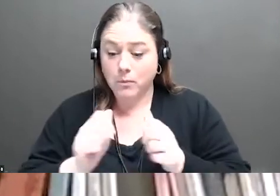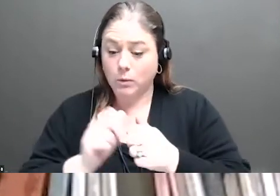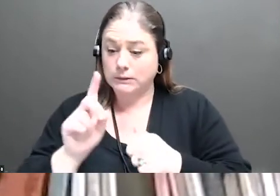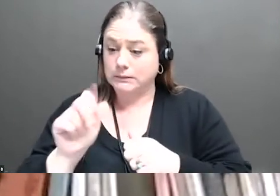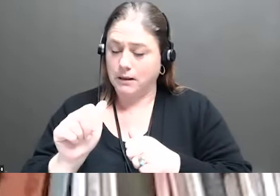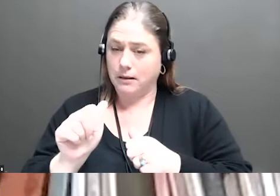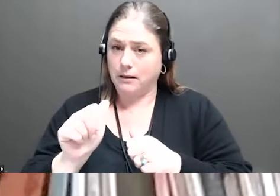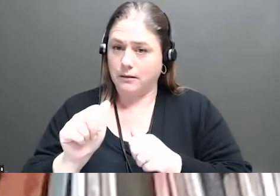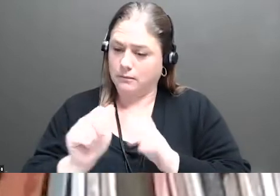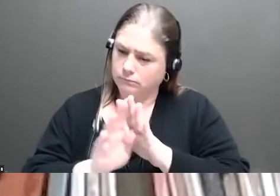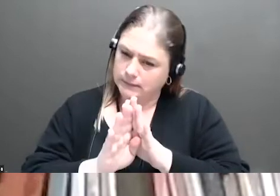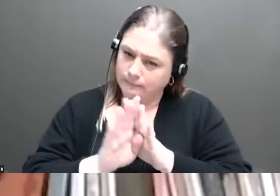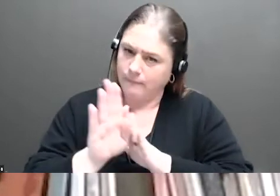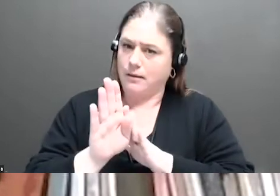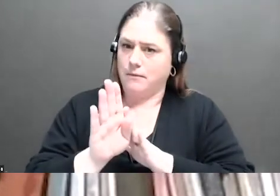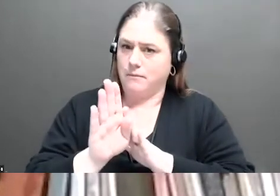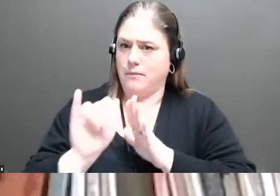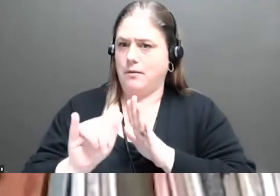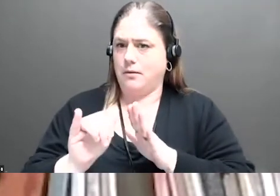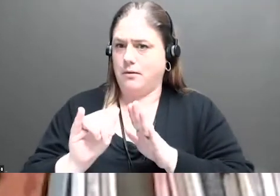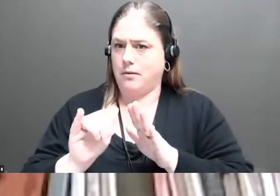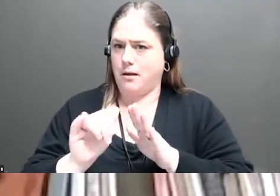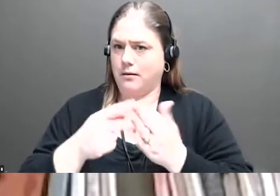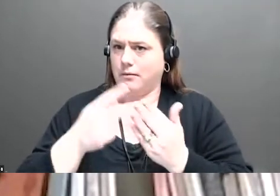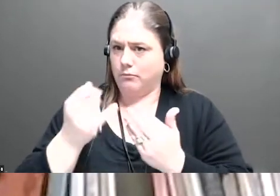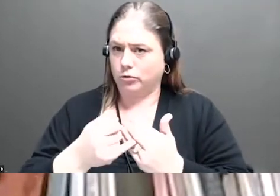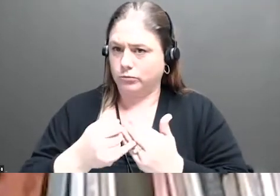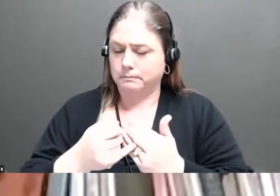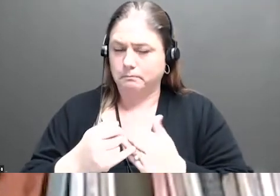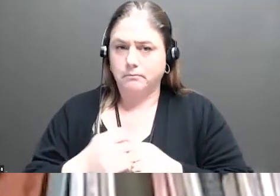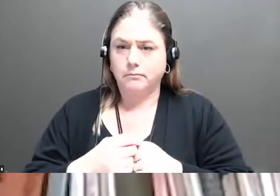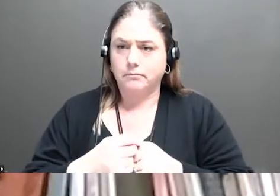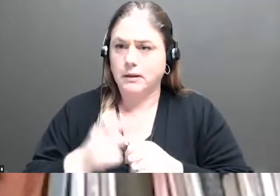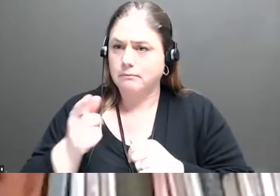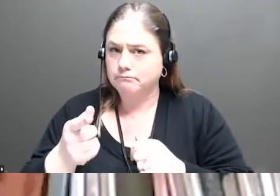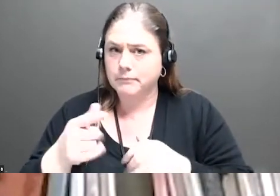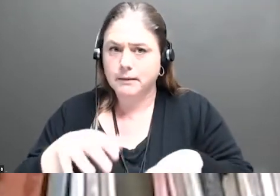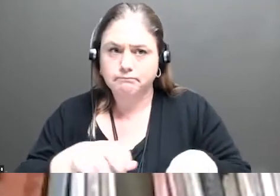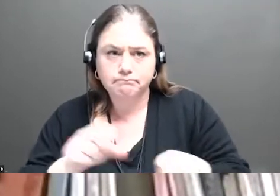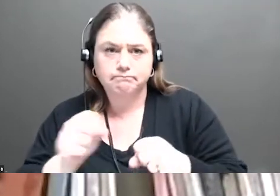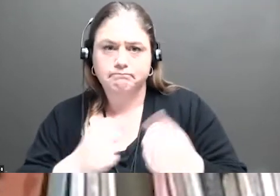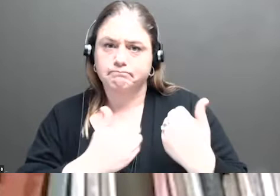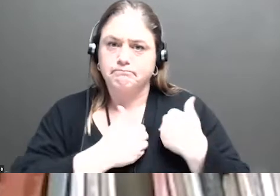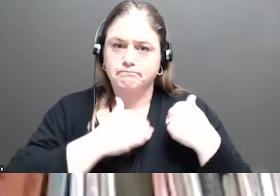they reached out to others, a real diverse group of persons with disabilities and then